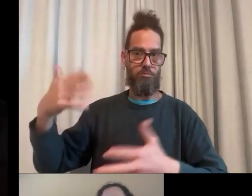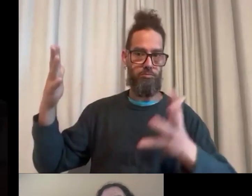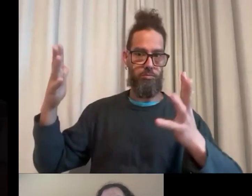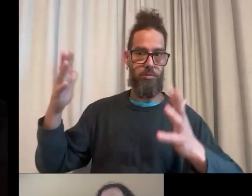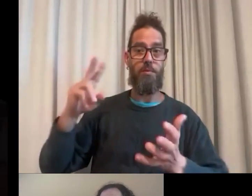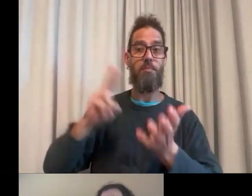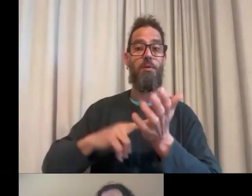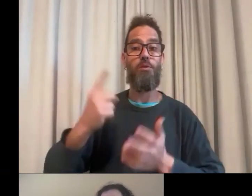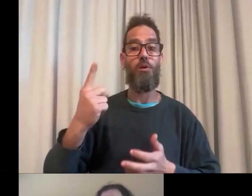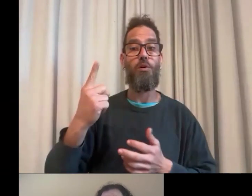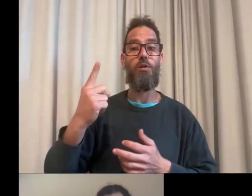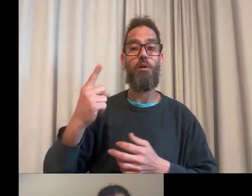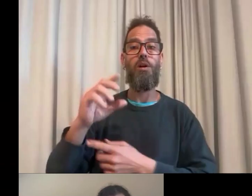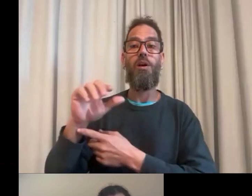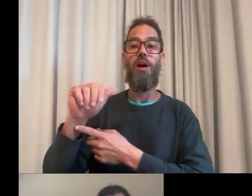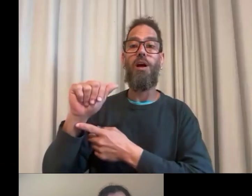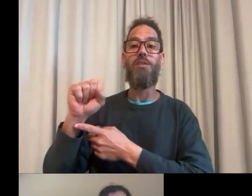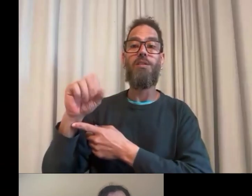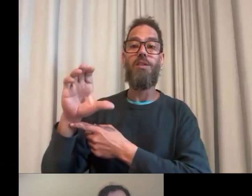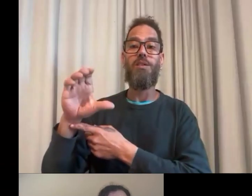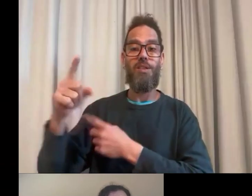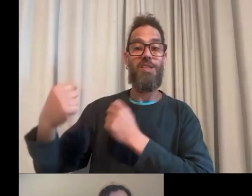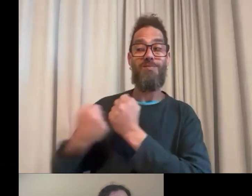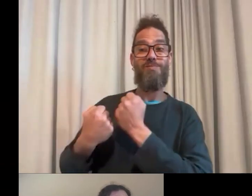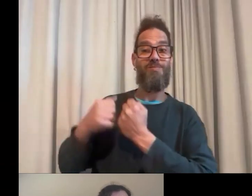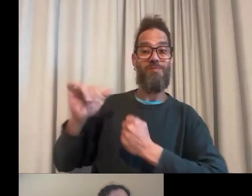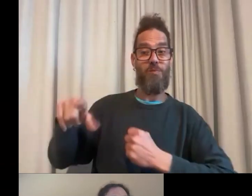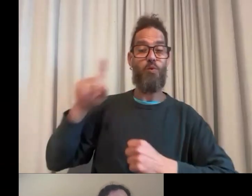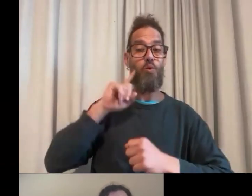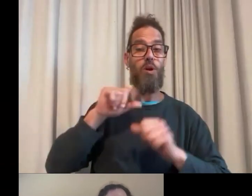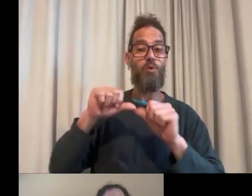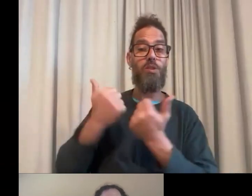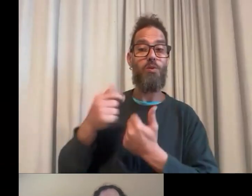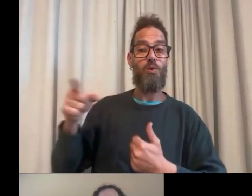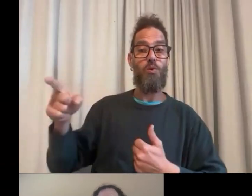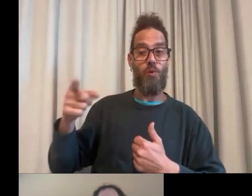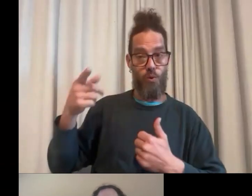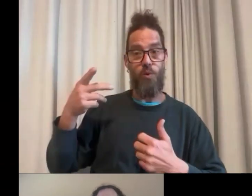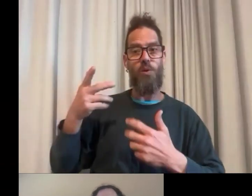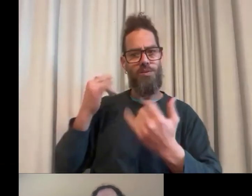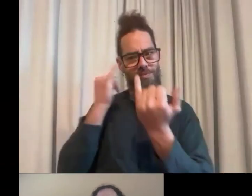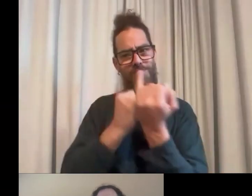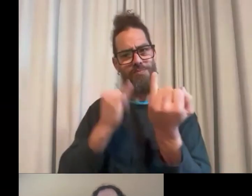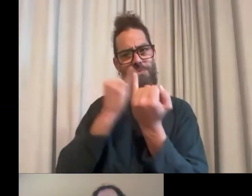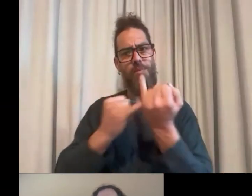In 2001, the Canadian Association of the Deaf, our sponsor, was involved heavily